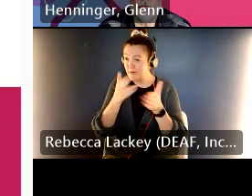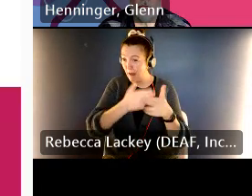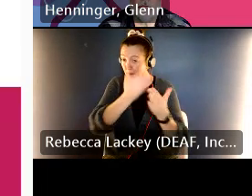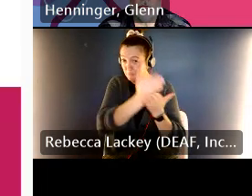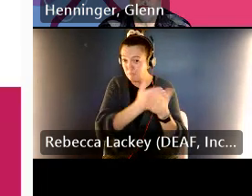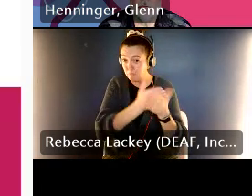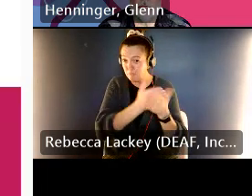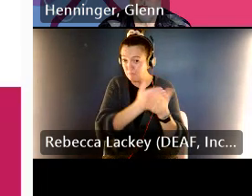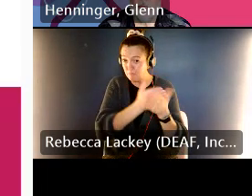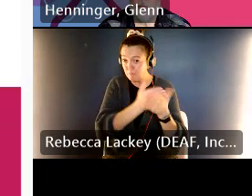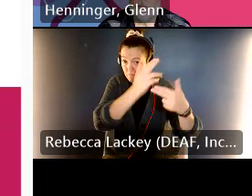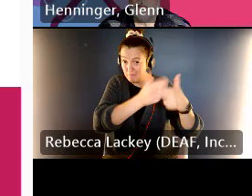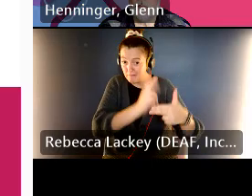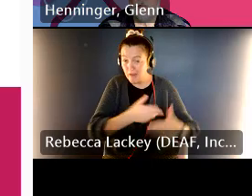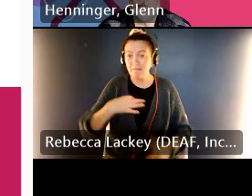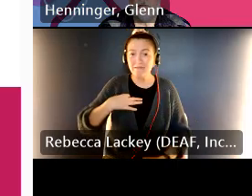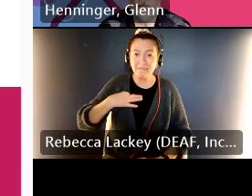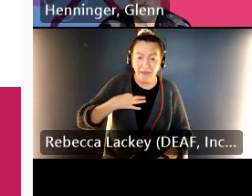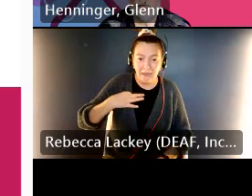candidates that we're considering.